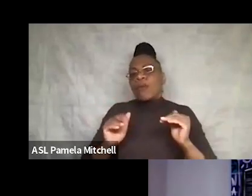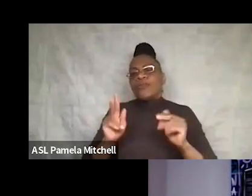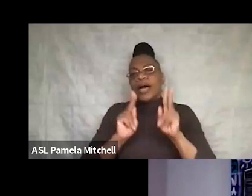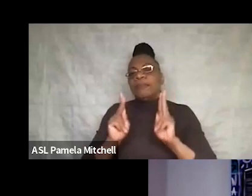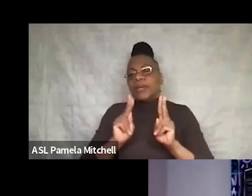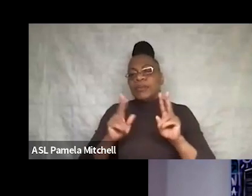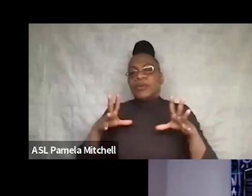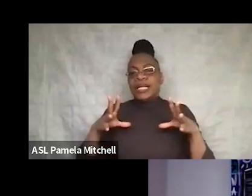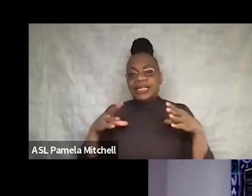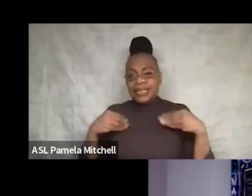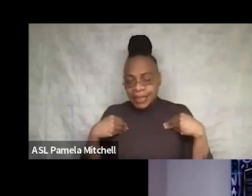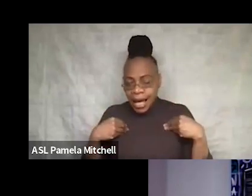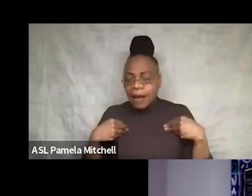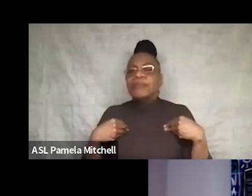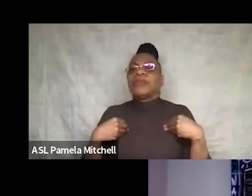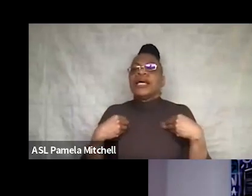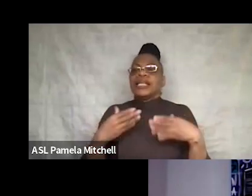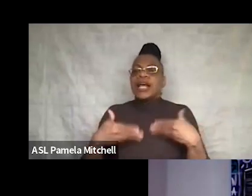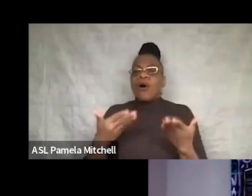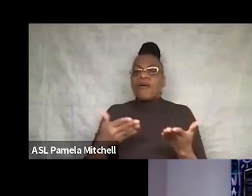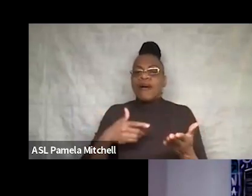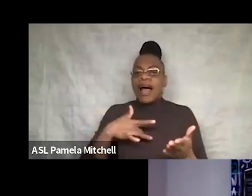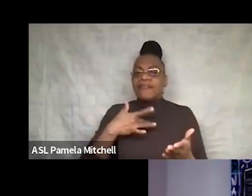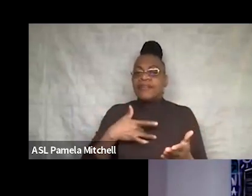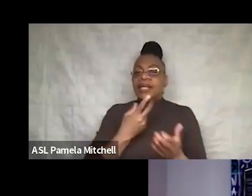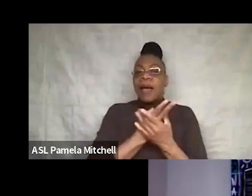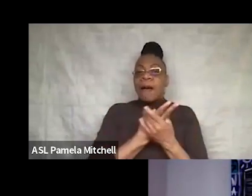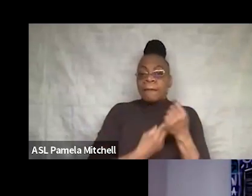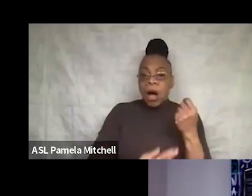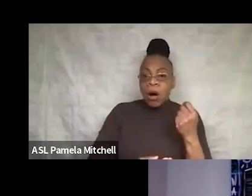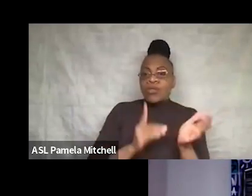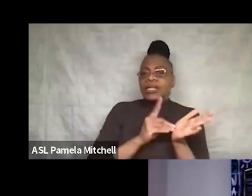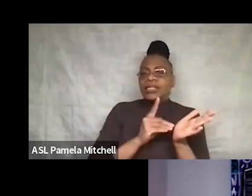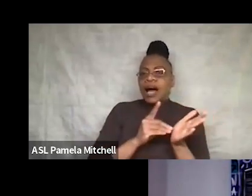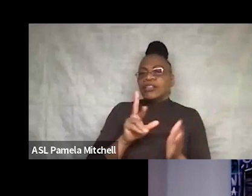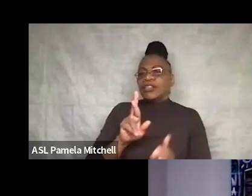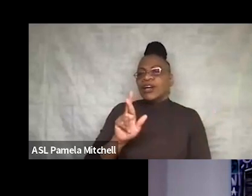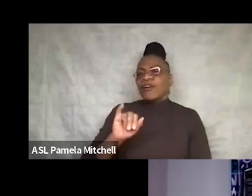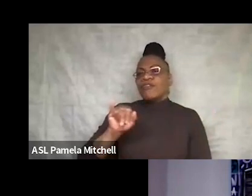because I think as both she and Darrell mentioned, I saw Rachel clapping, I also wanted to clap,